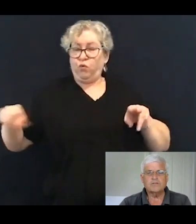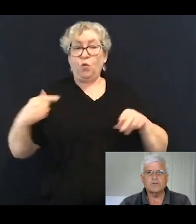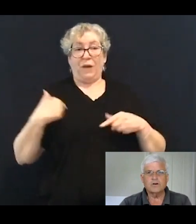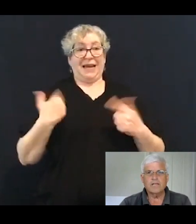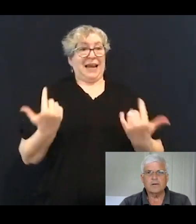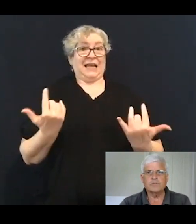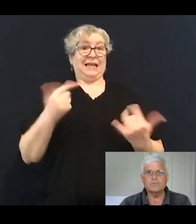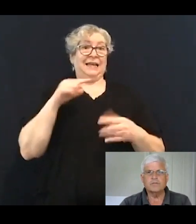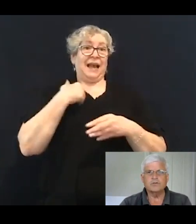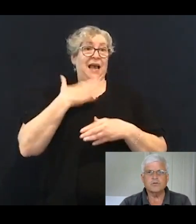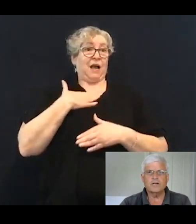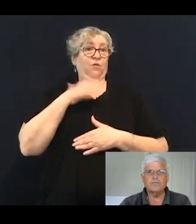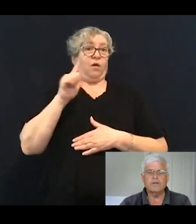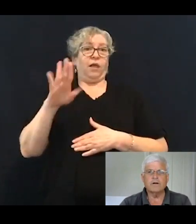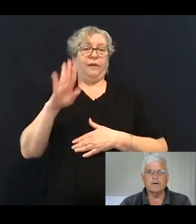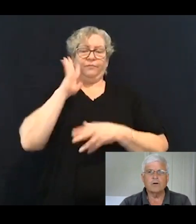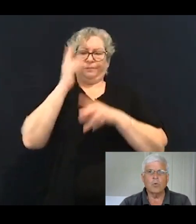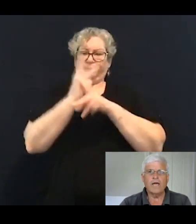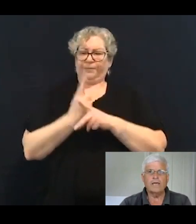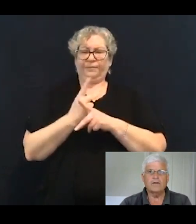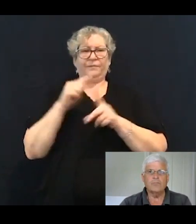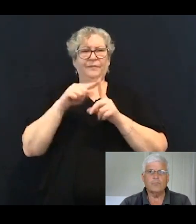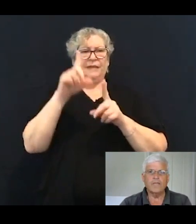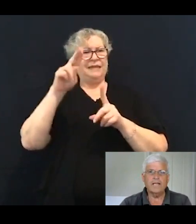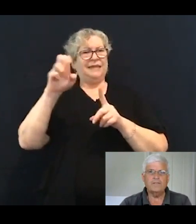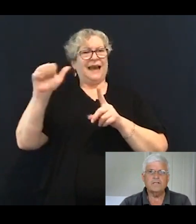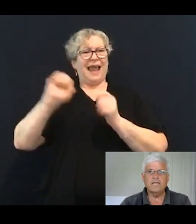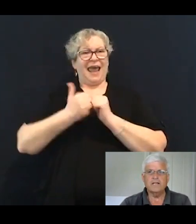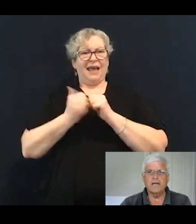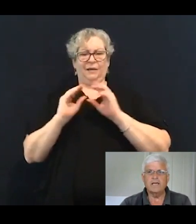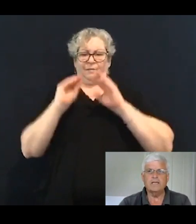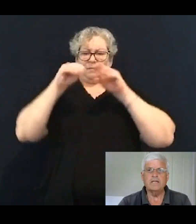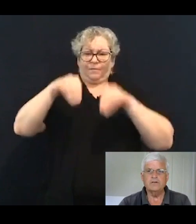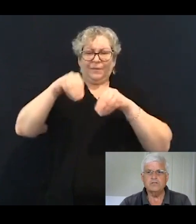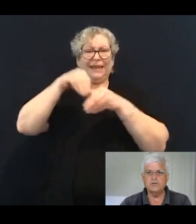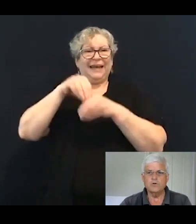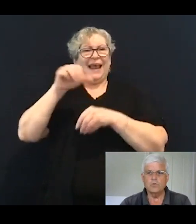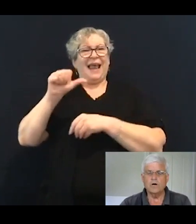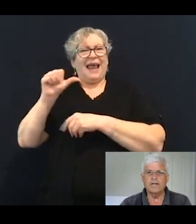to try to figure out a way of getting the DNA into an AAV.